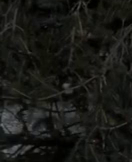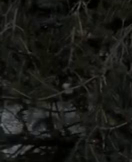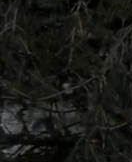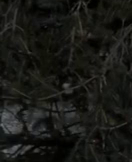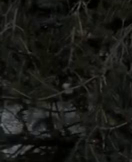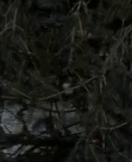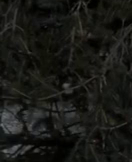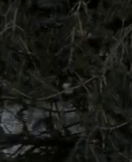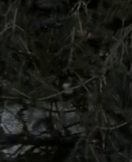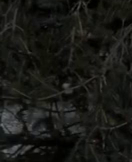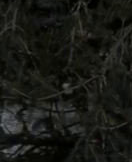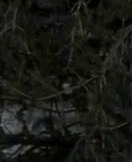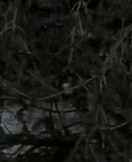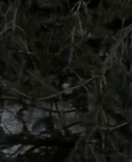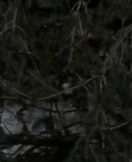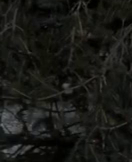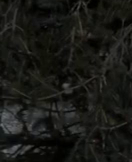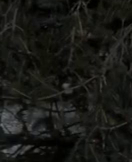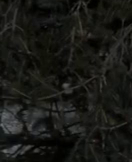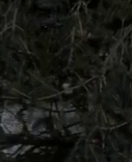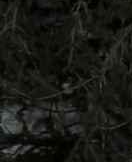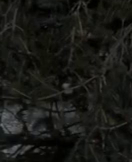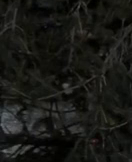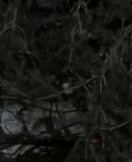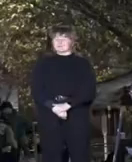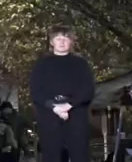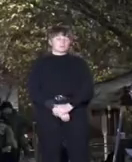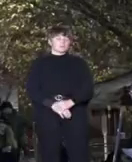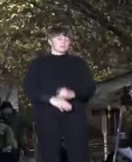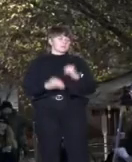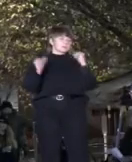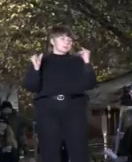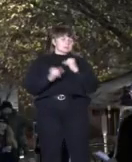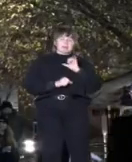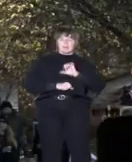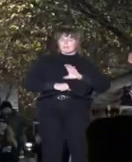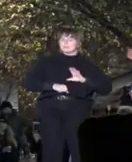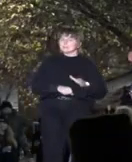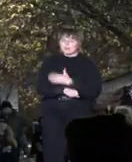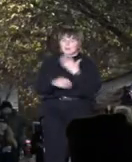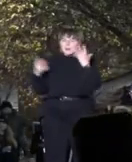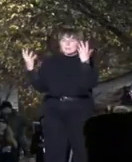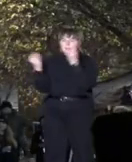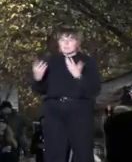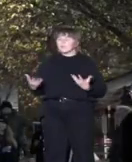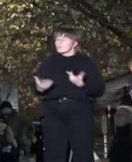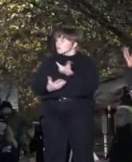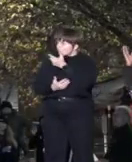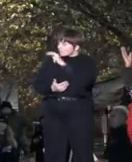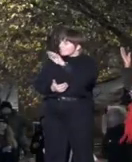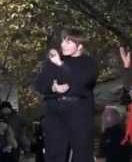SO MUCH. MERRY CHRISTMAS. OH,